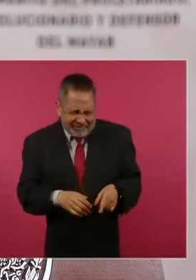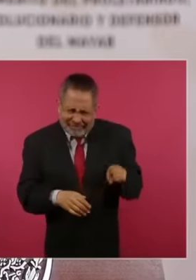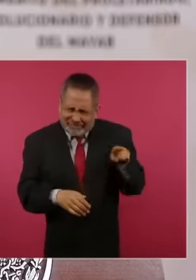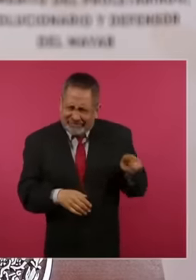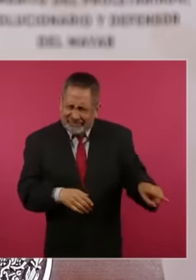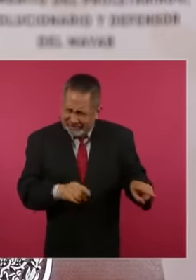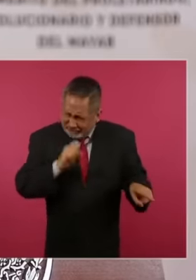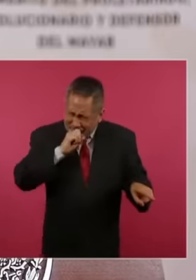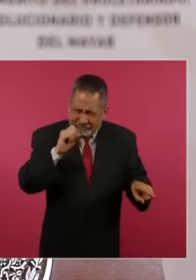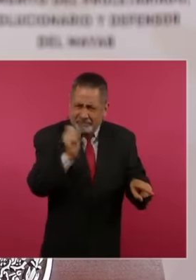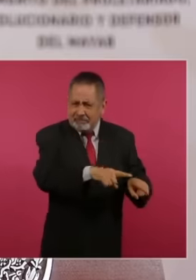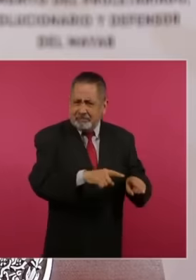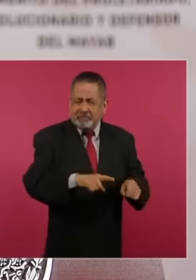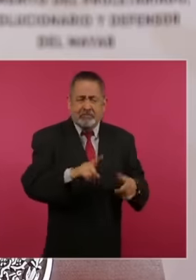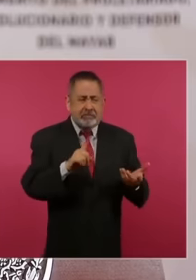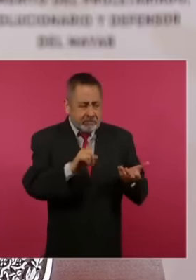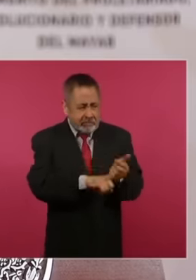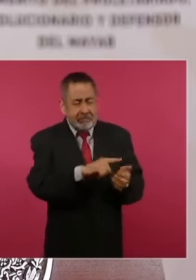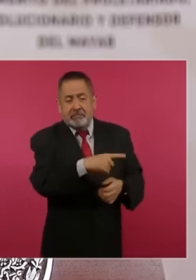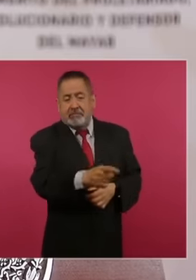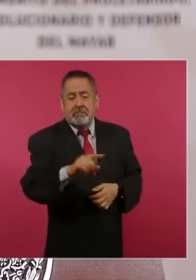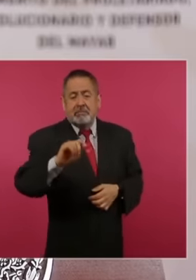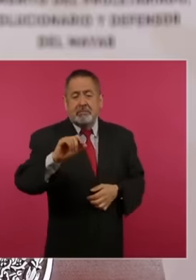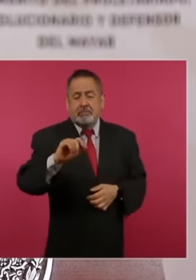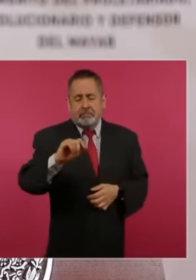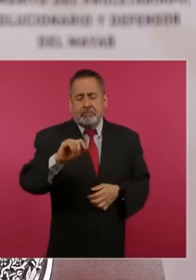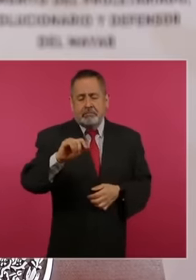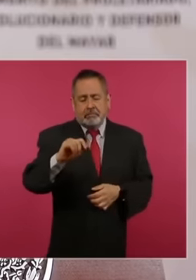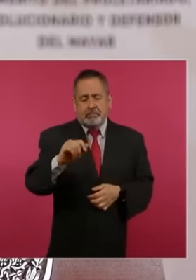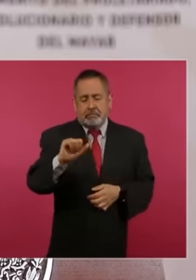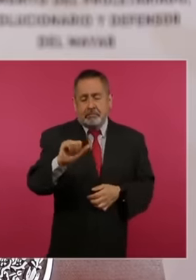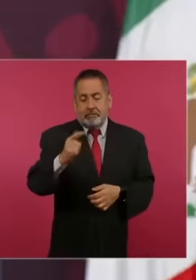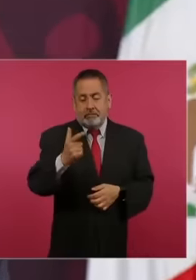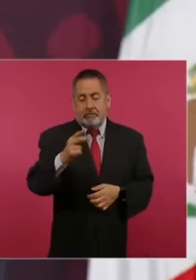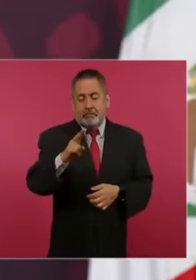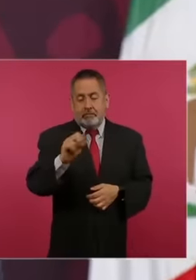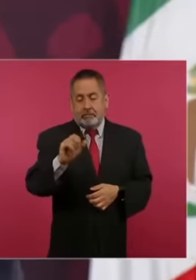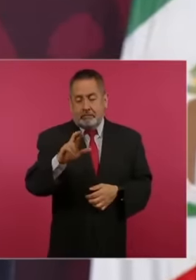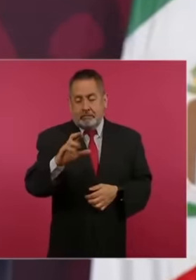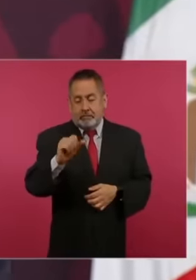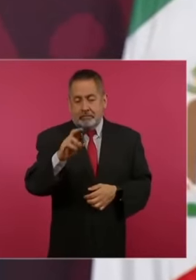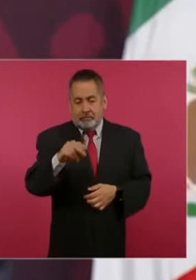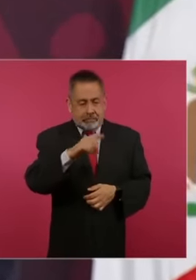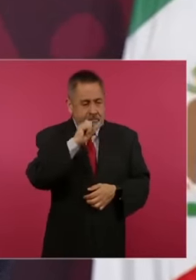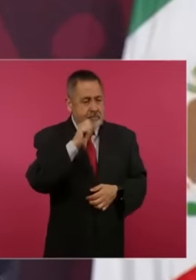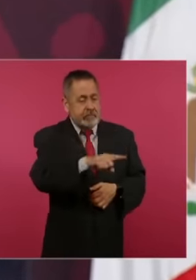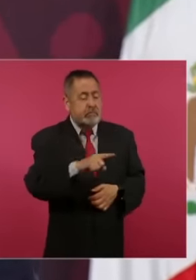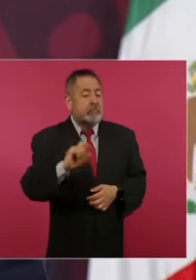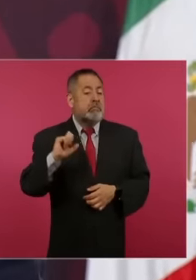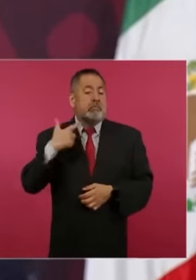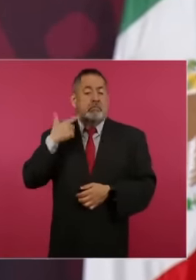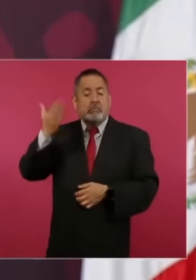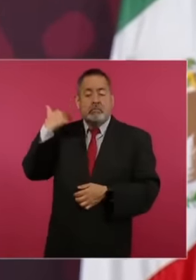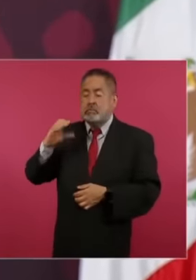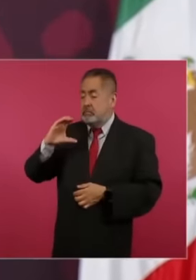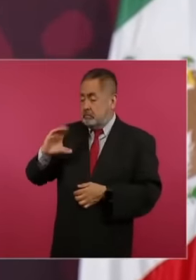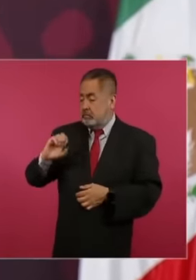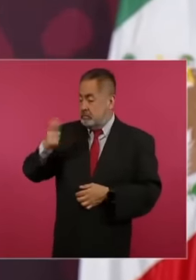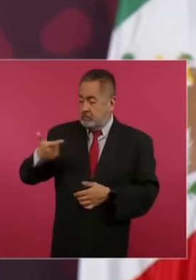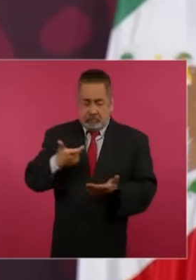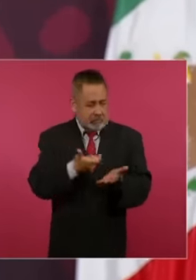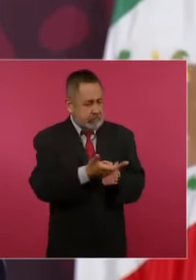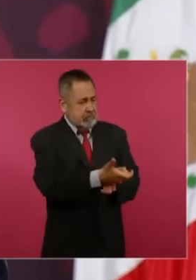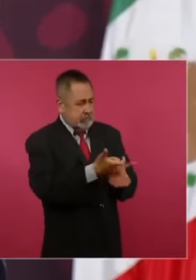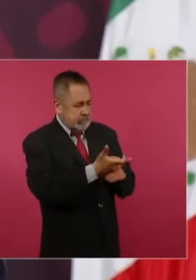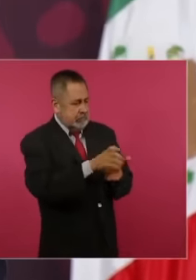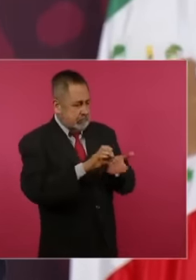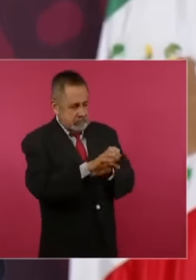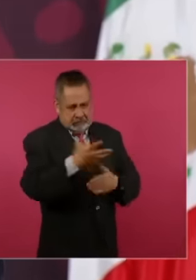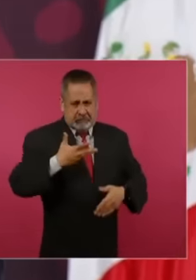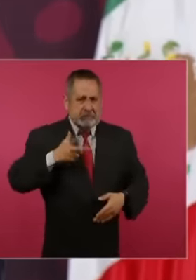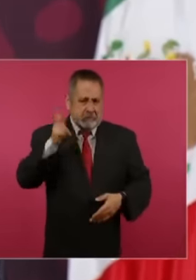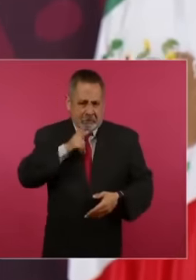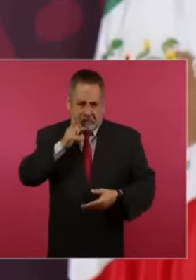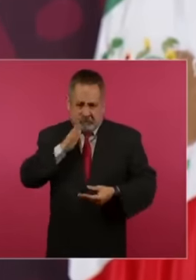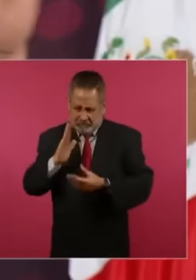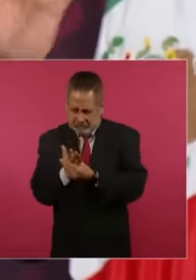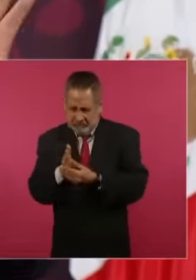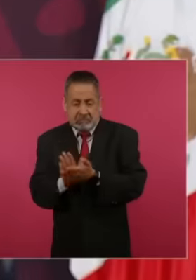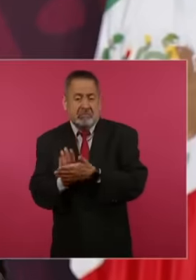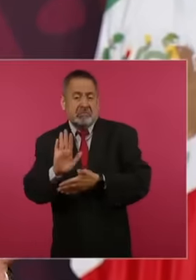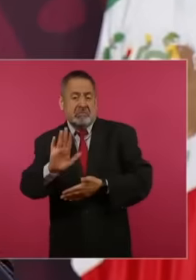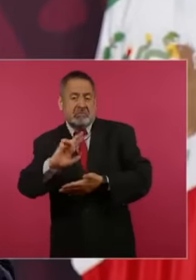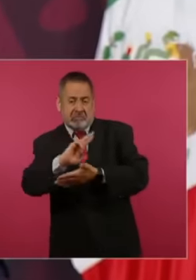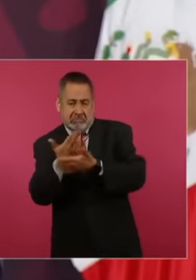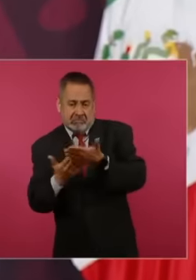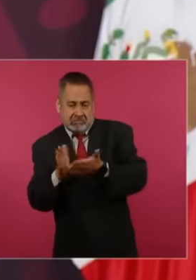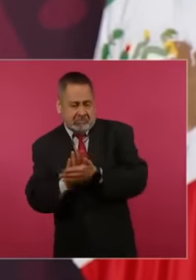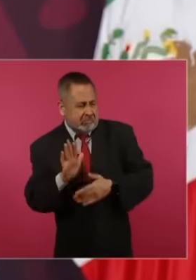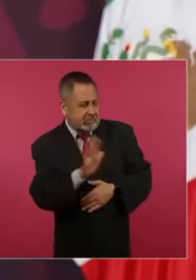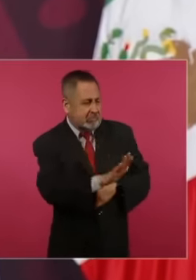that he received money from Carlos Salinas from Gortar and it is proven with receipts